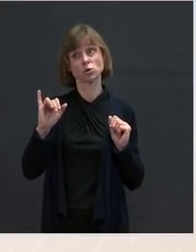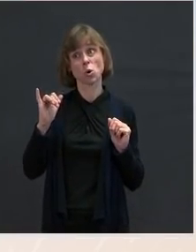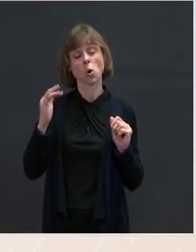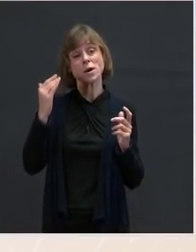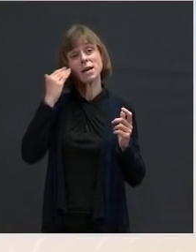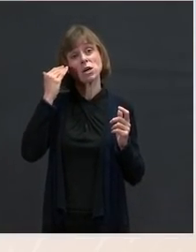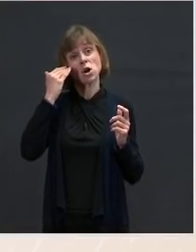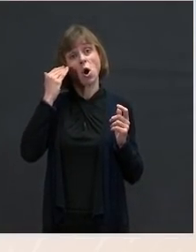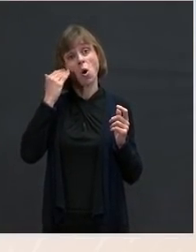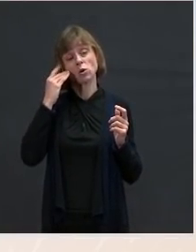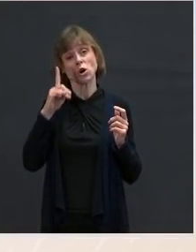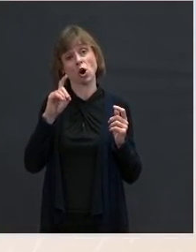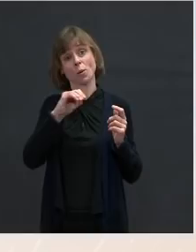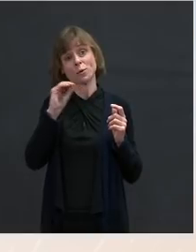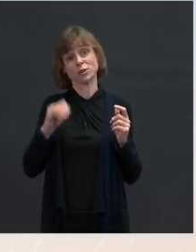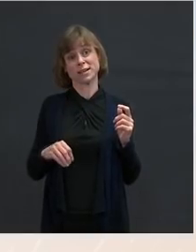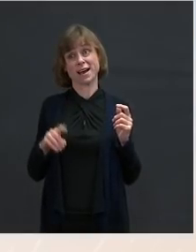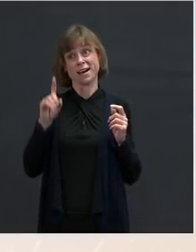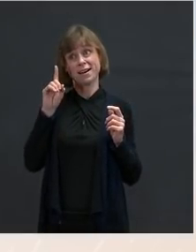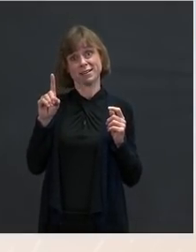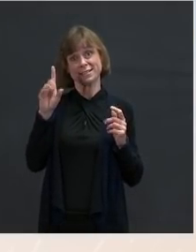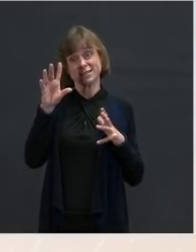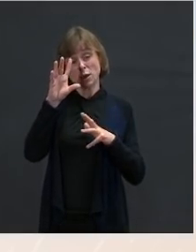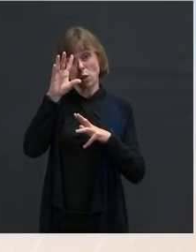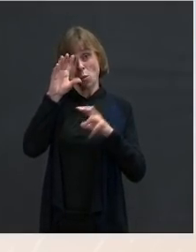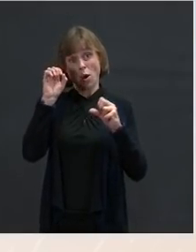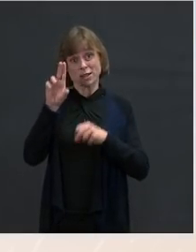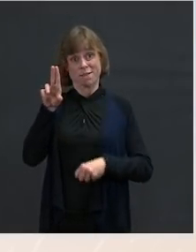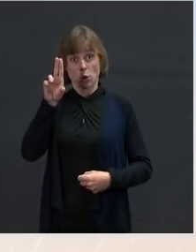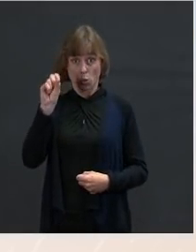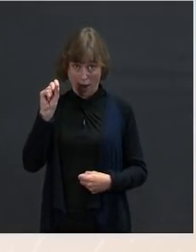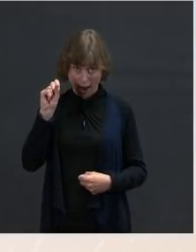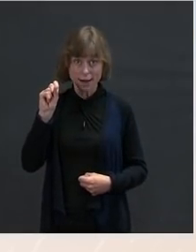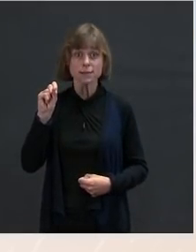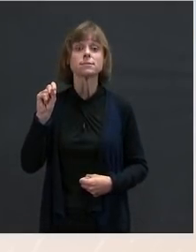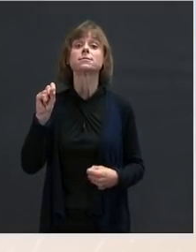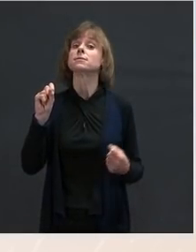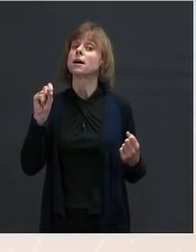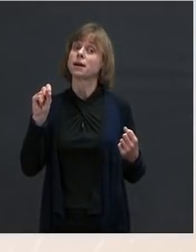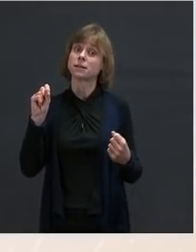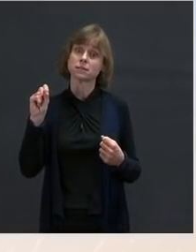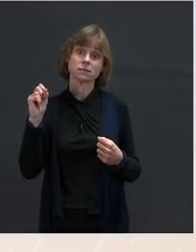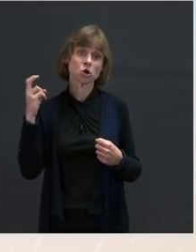of a President of the United States and everything that comes with that -- traveling to a disaster area.